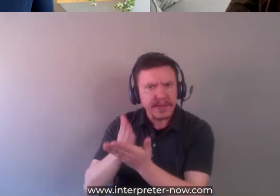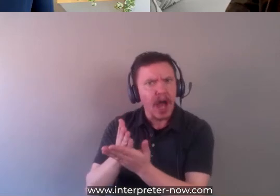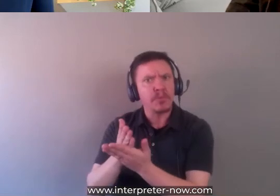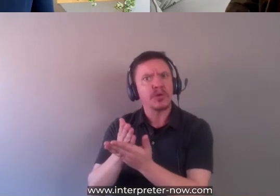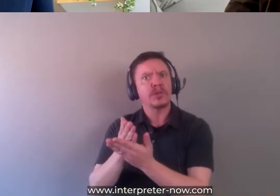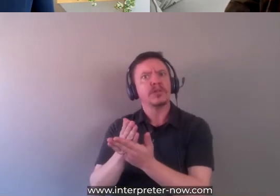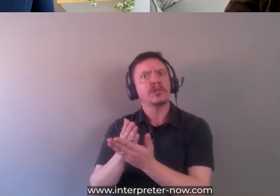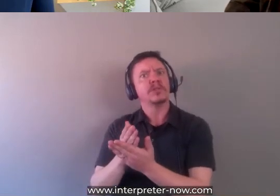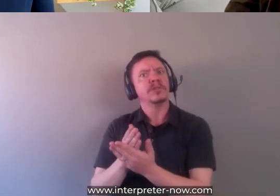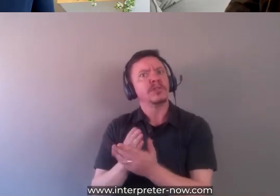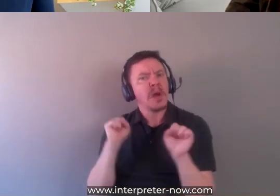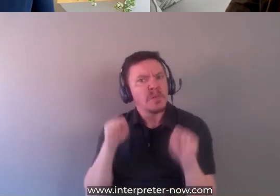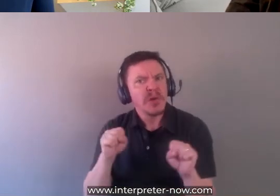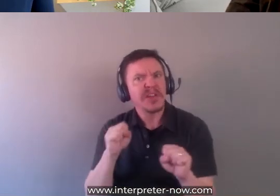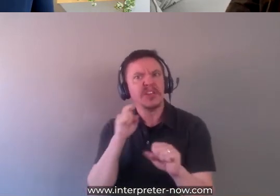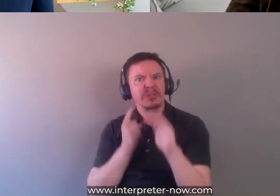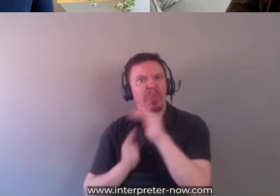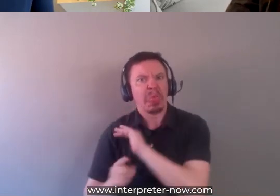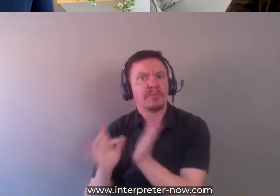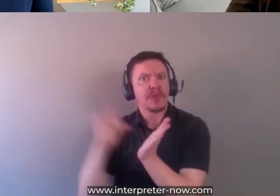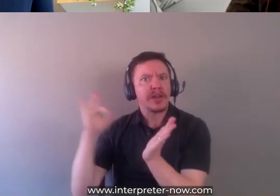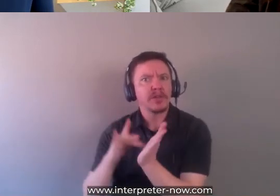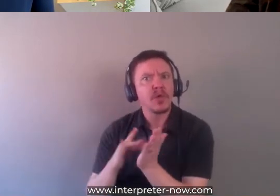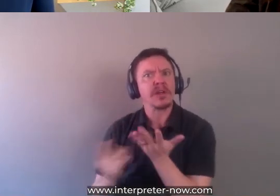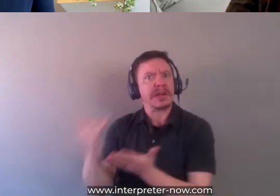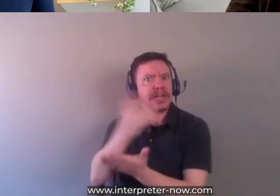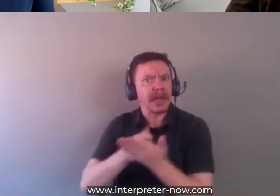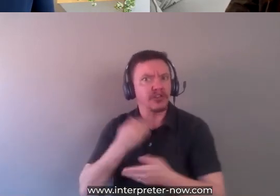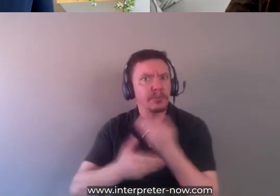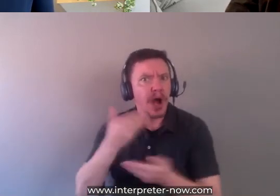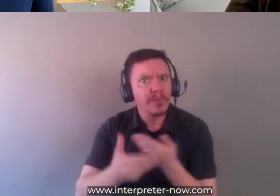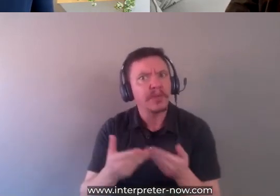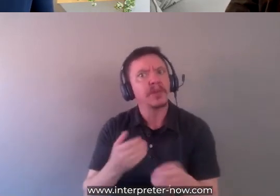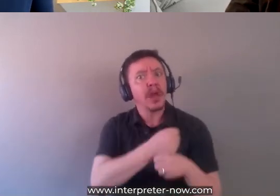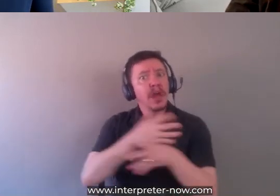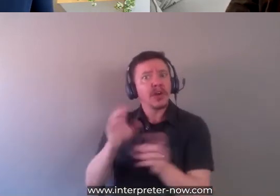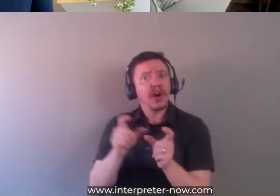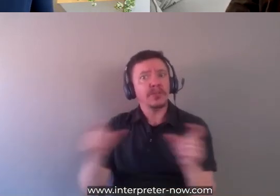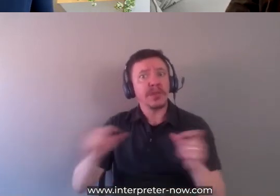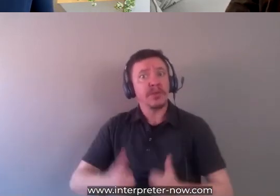predatory or dangerous data practice that can put people's lives, freedom, or health